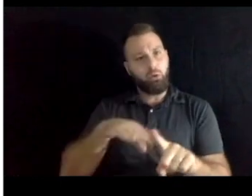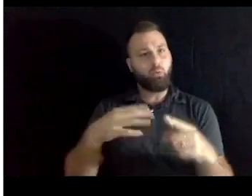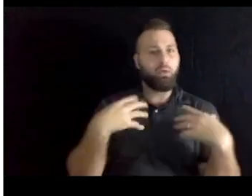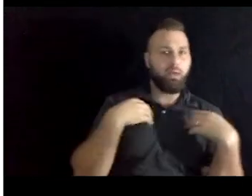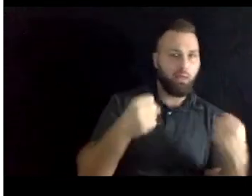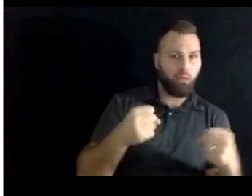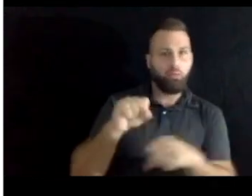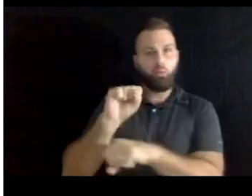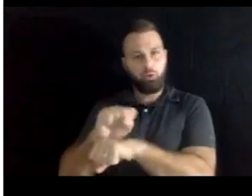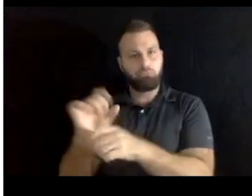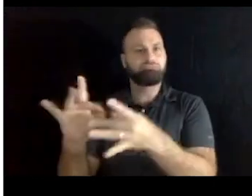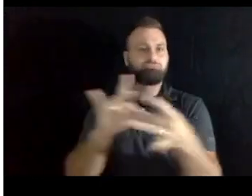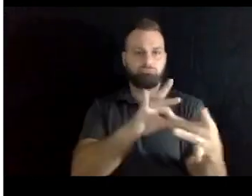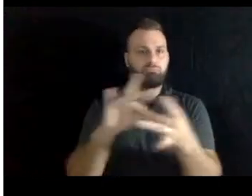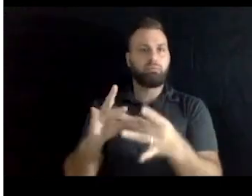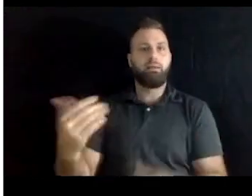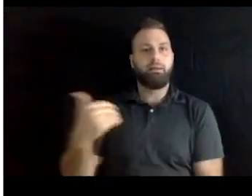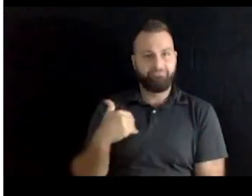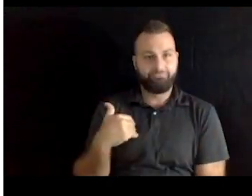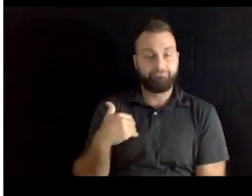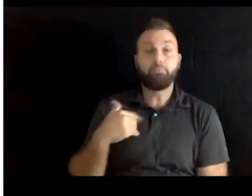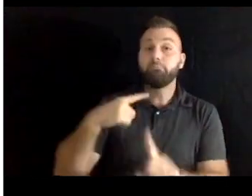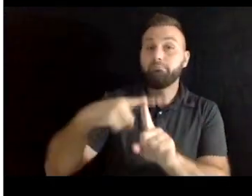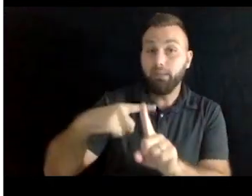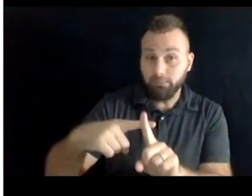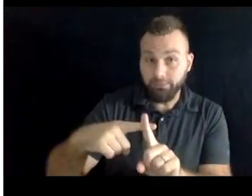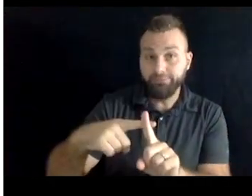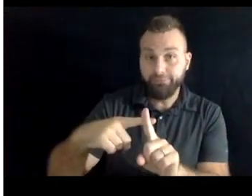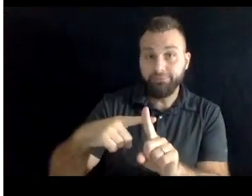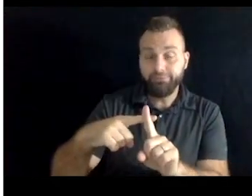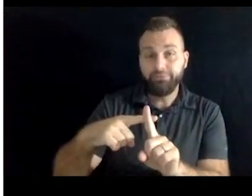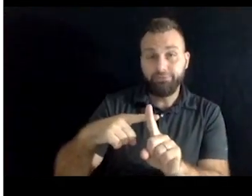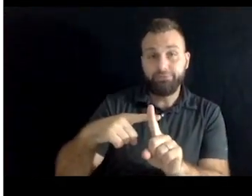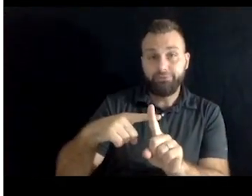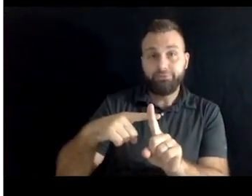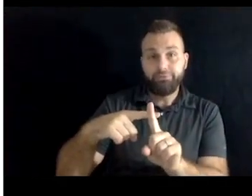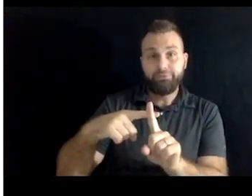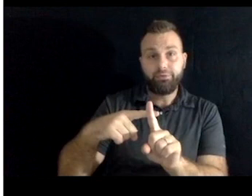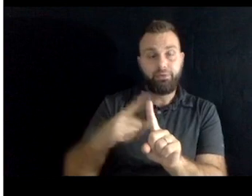a correlation between the two that a positive correlation that those who